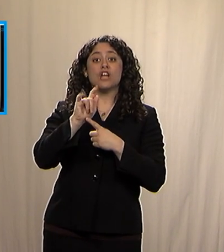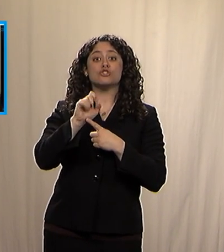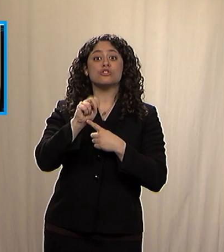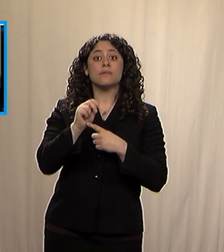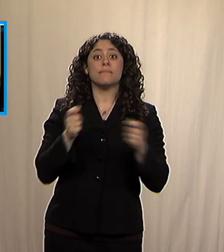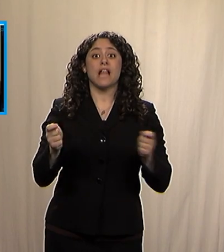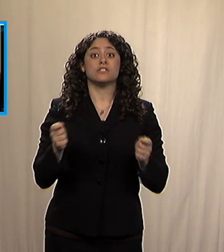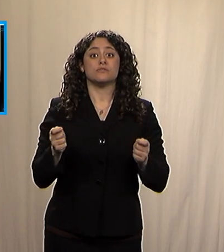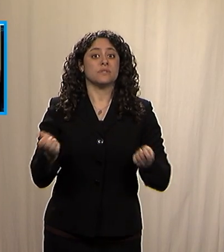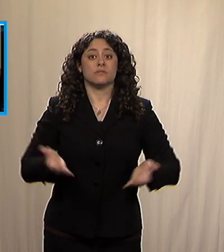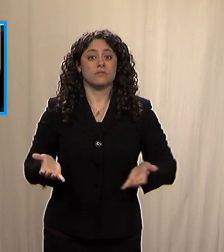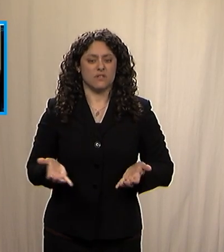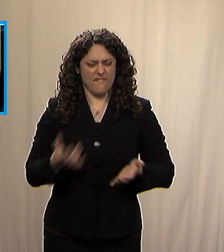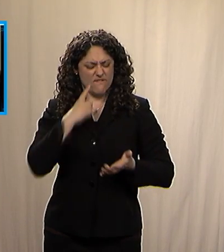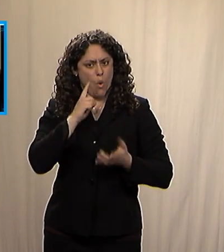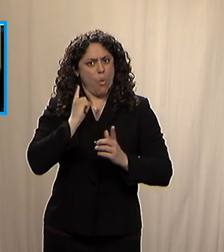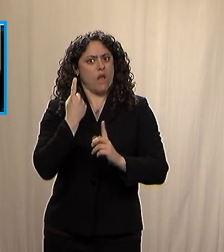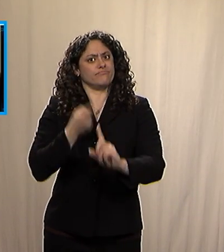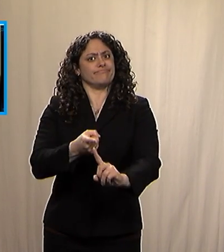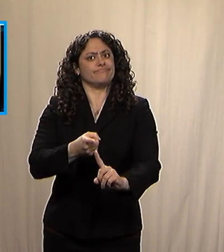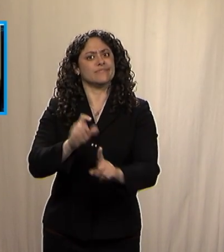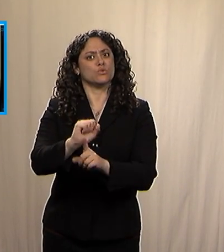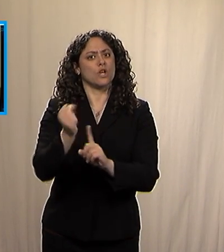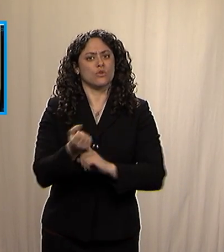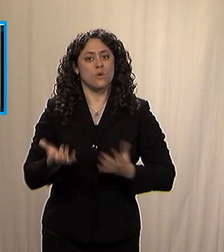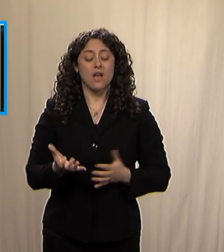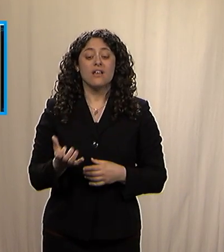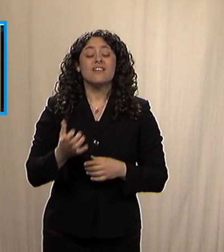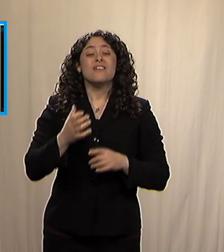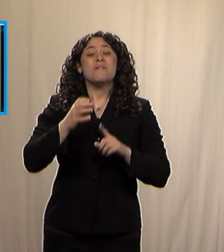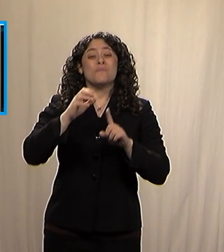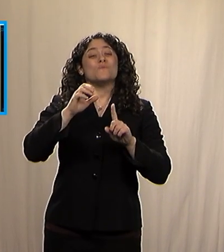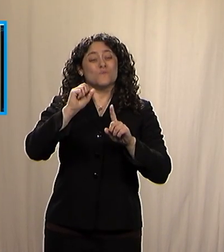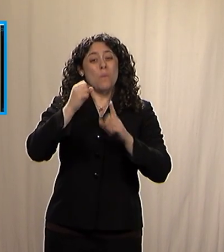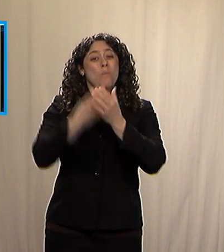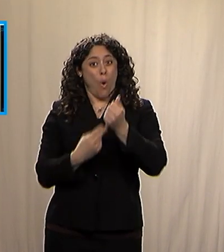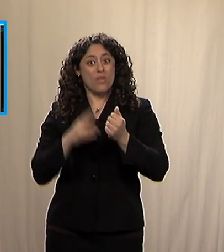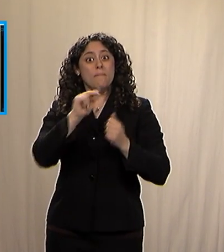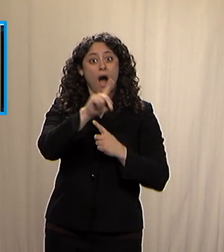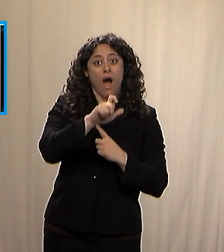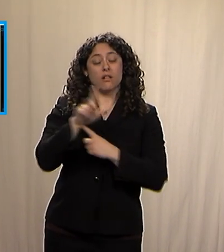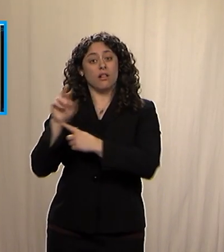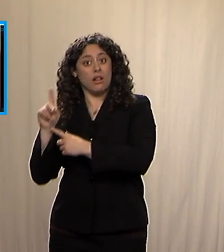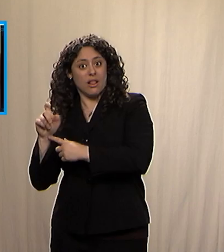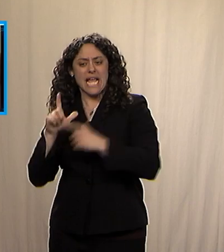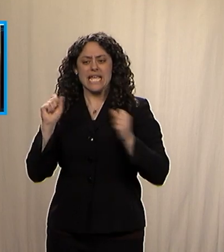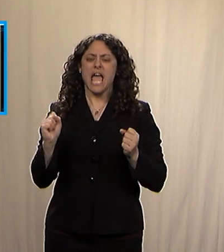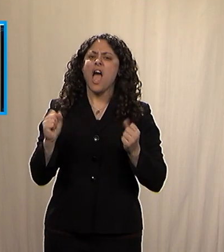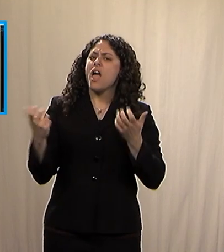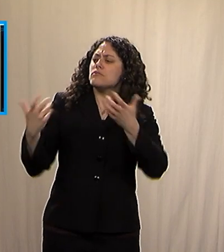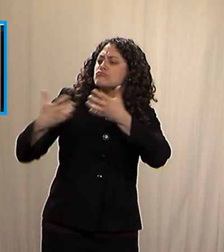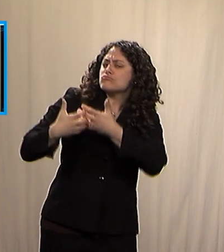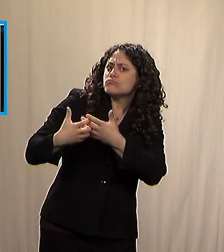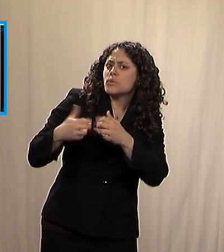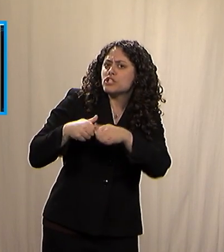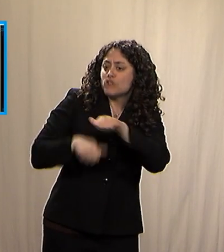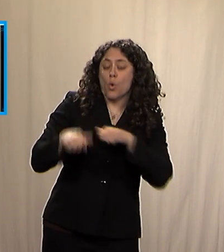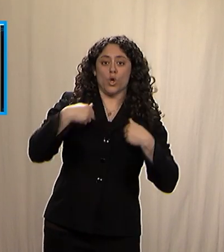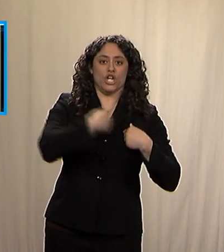So we see actually that these models can actually interface with each other, where we're talking about the abstract idea of interaction management,